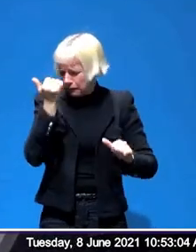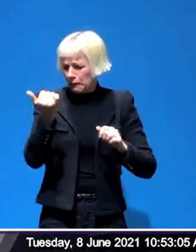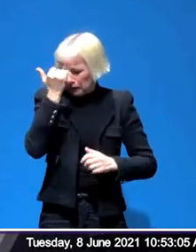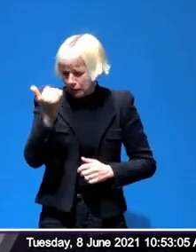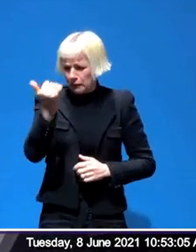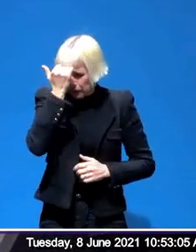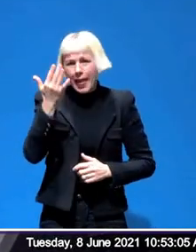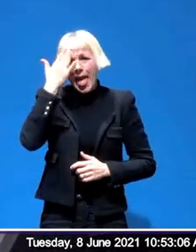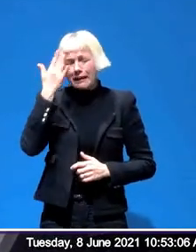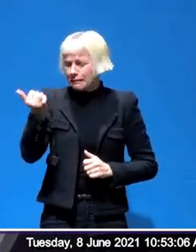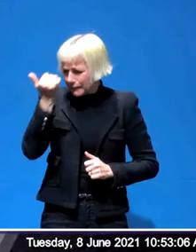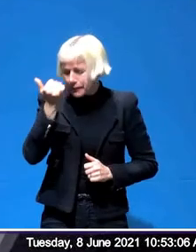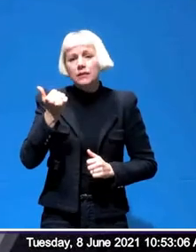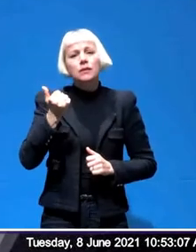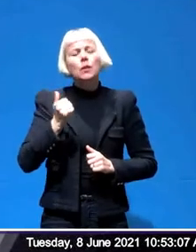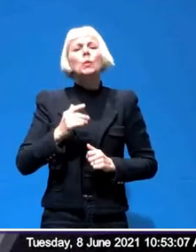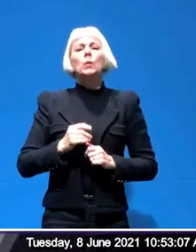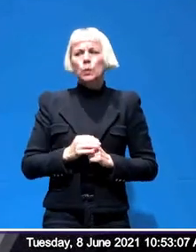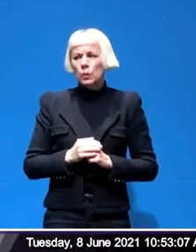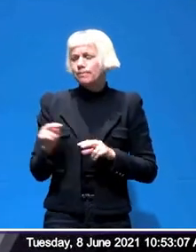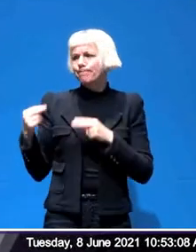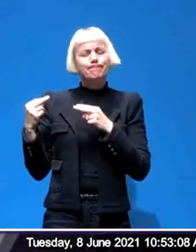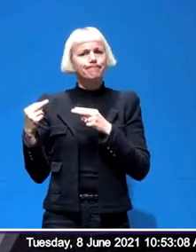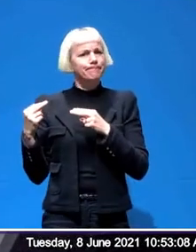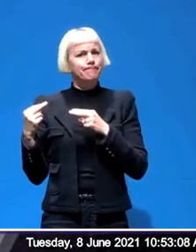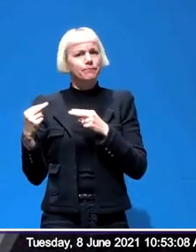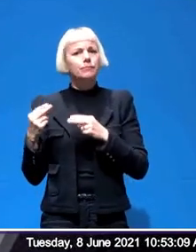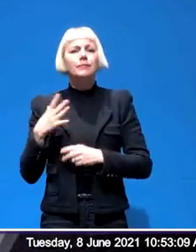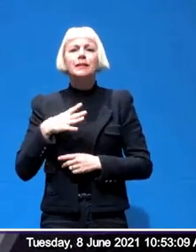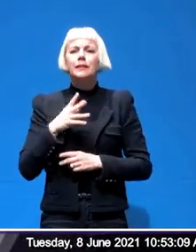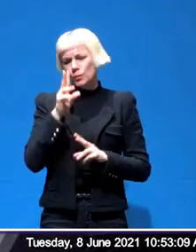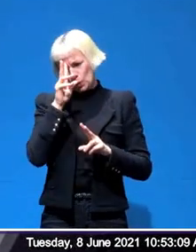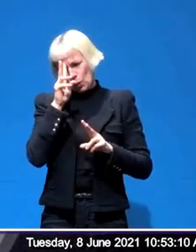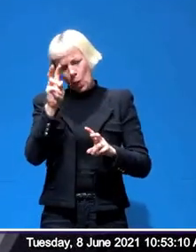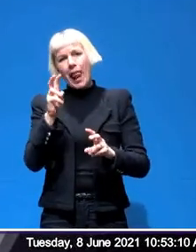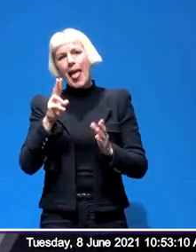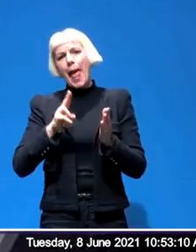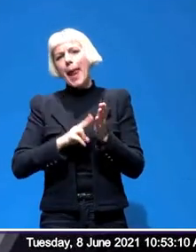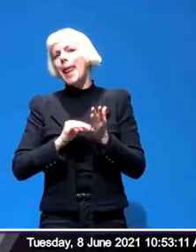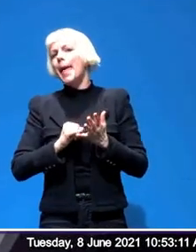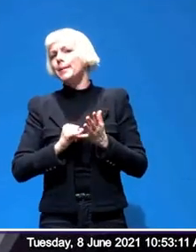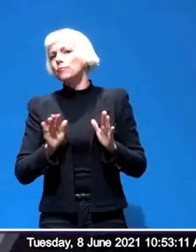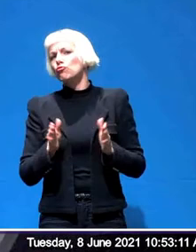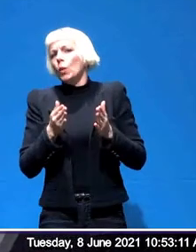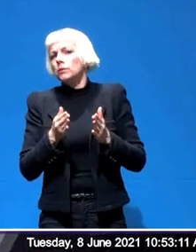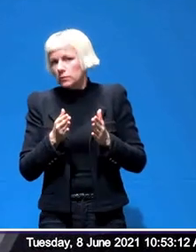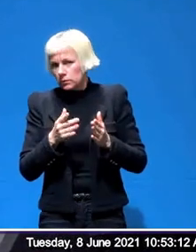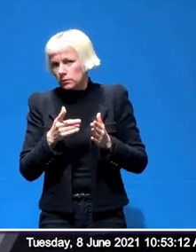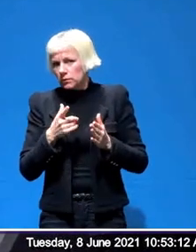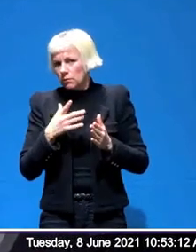Graham and I started referring to the accommodation as "NS", to stop him becoming distressed.